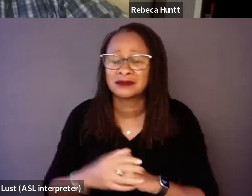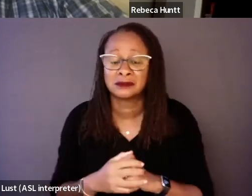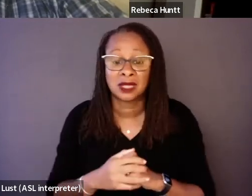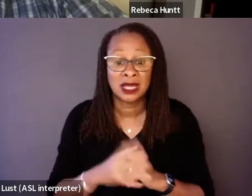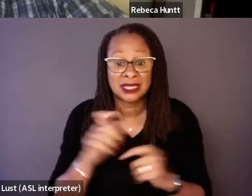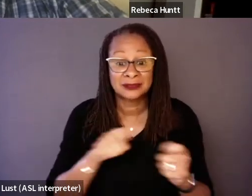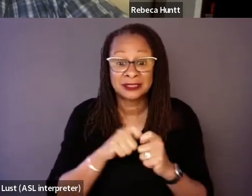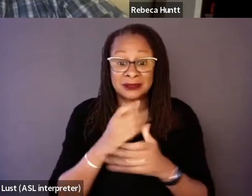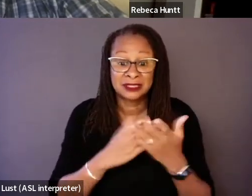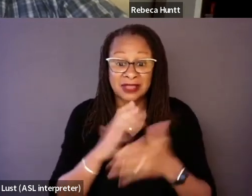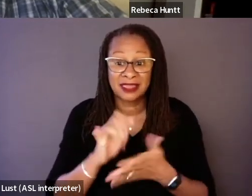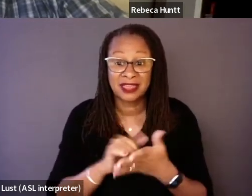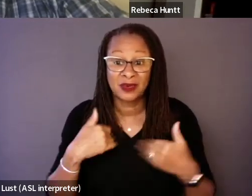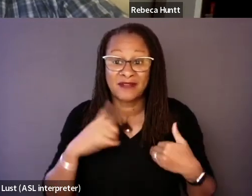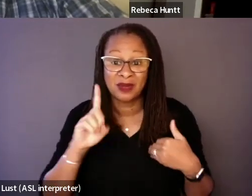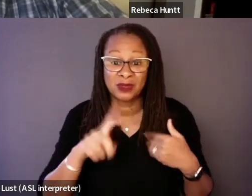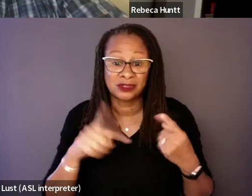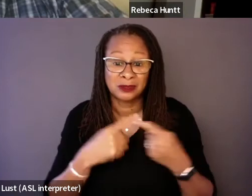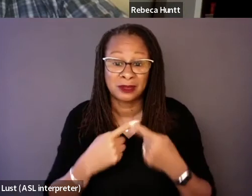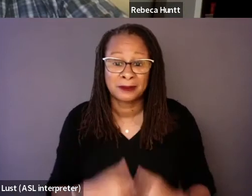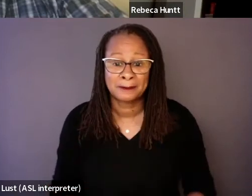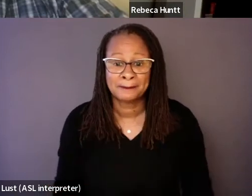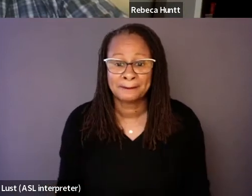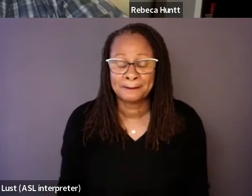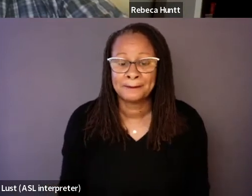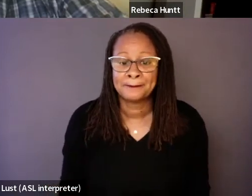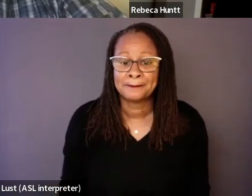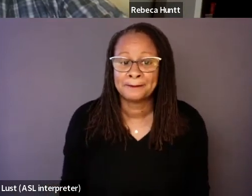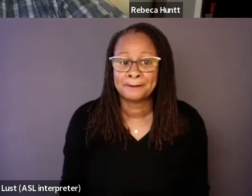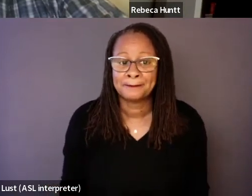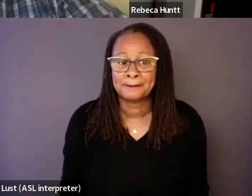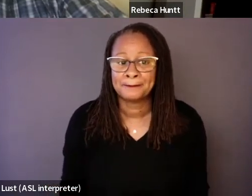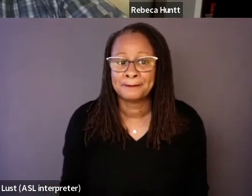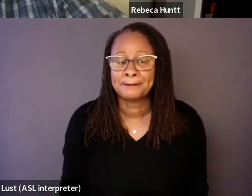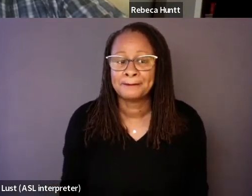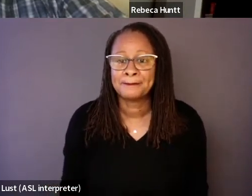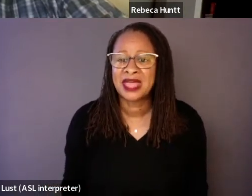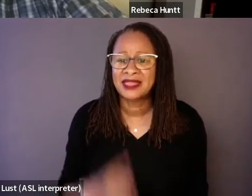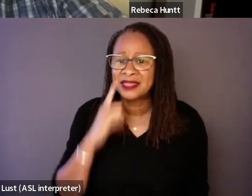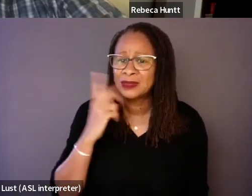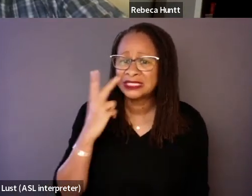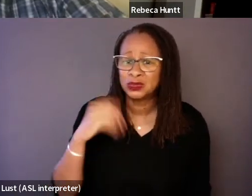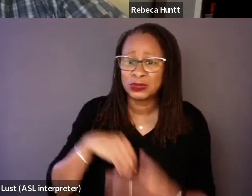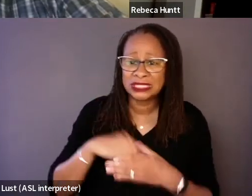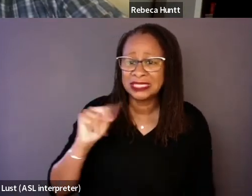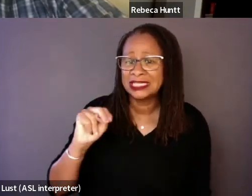specific sequence that you have a question about? yeah, I think the ones in which you see you in nature are the ones that I feel